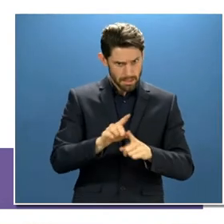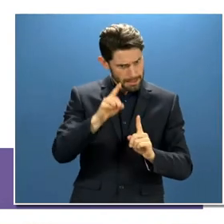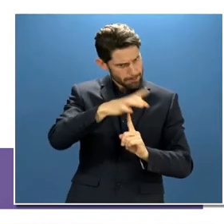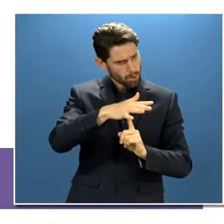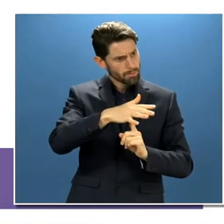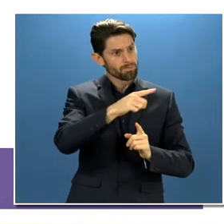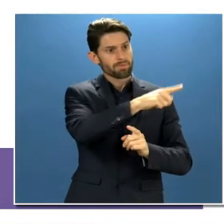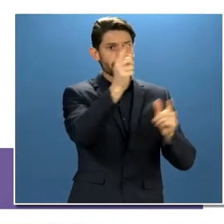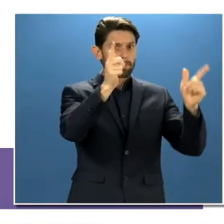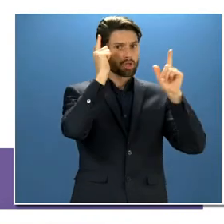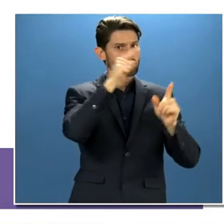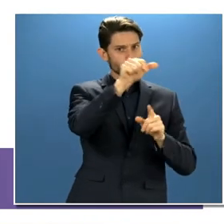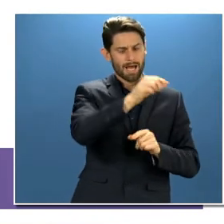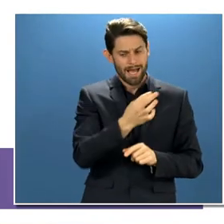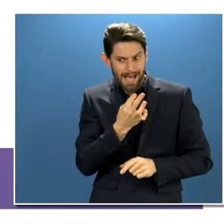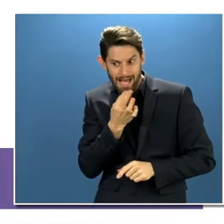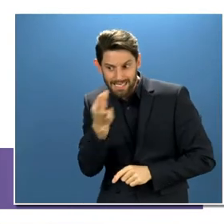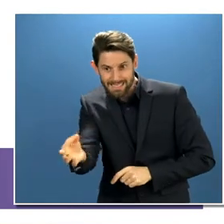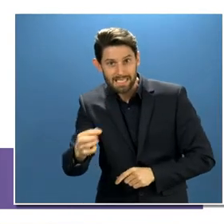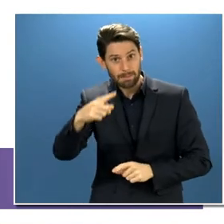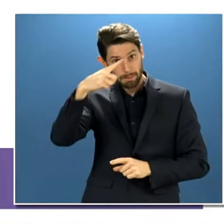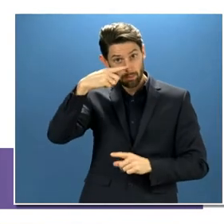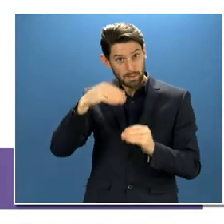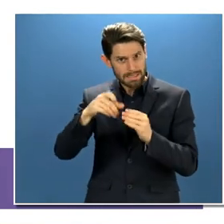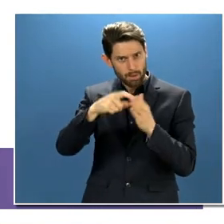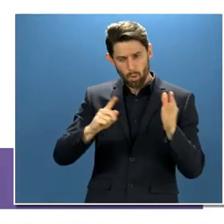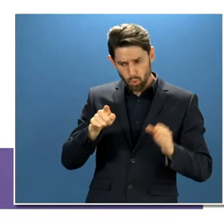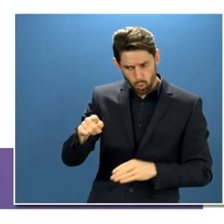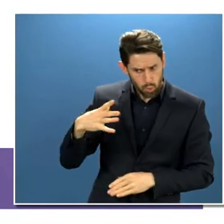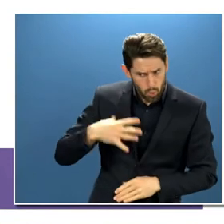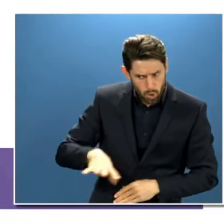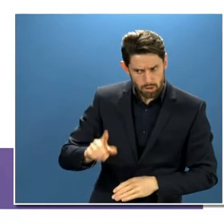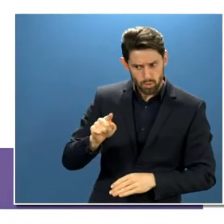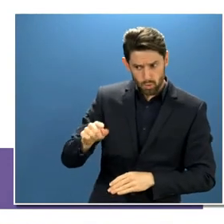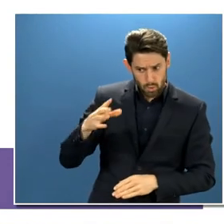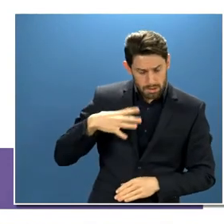what they need and what they want? Yes, I think it is always better to ask someone than not, because